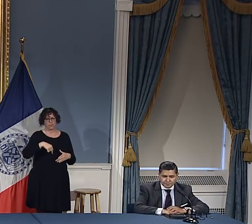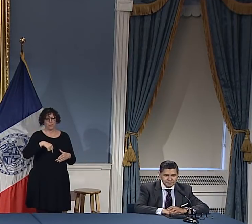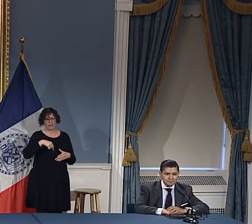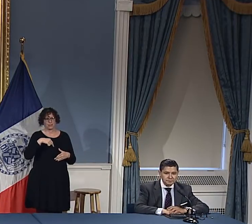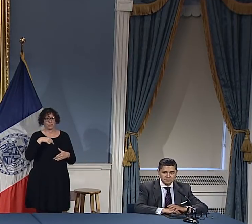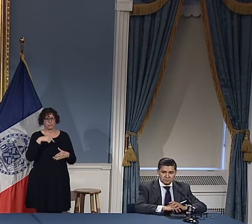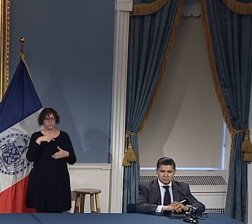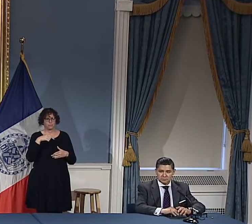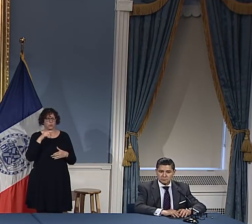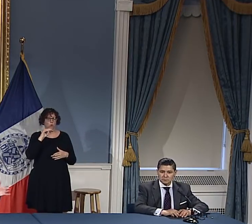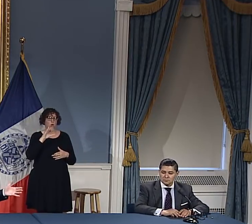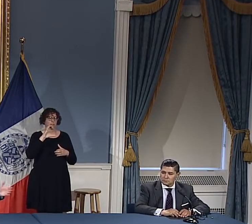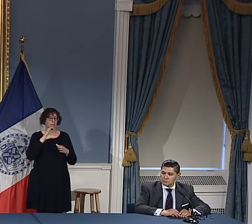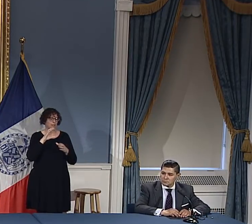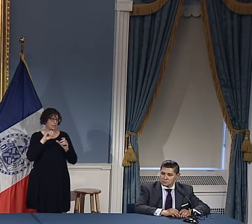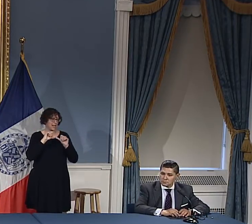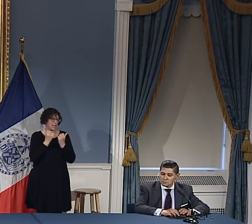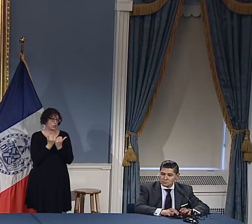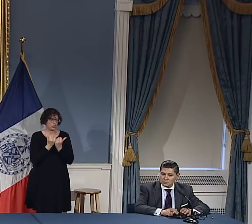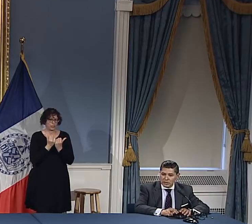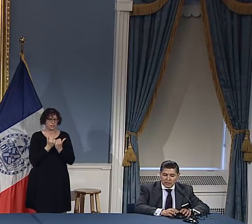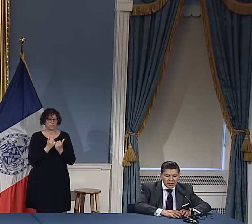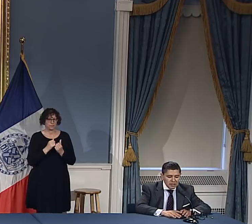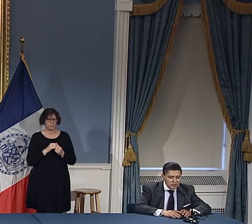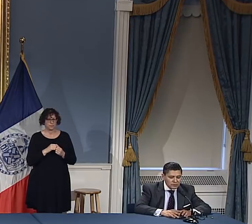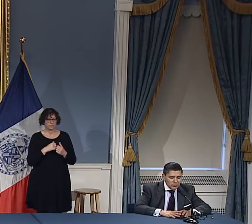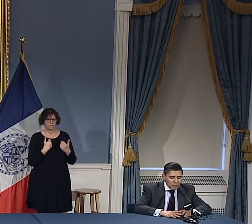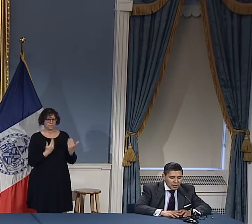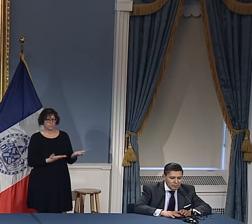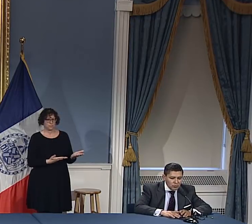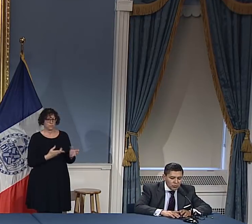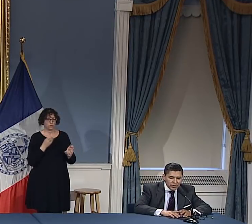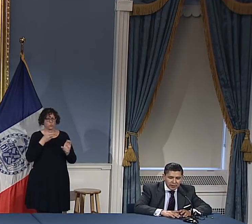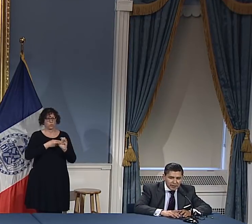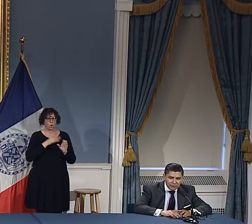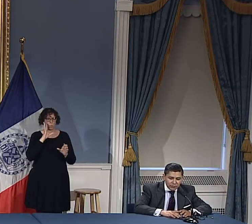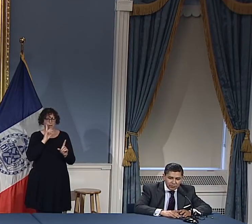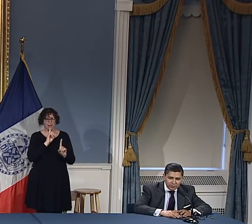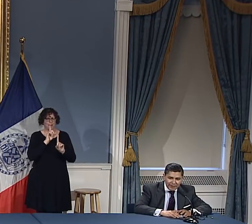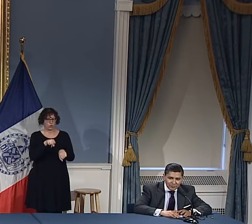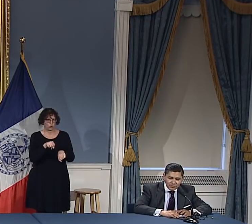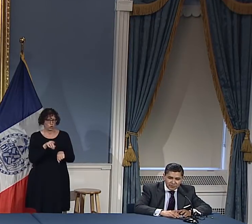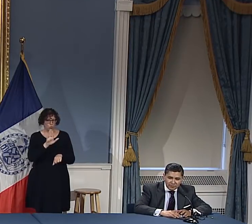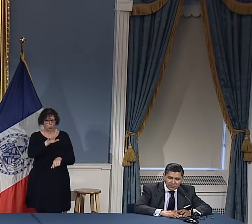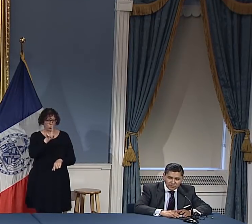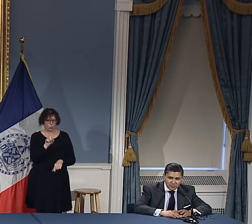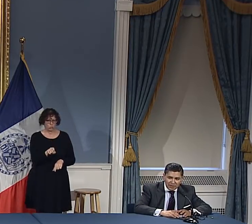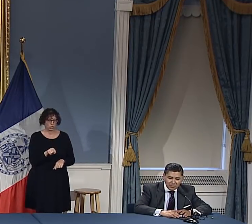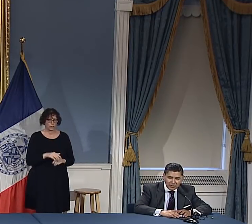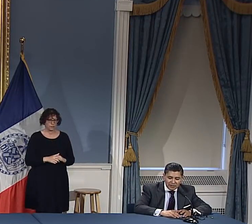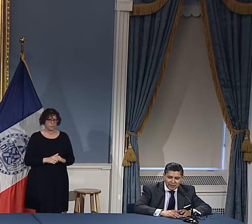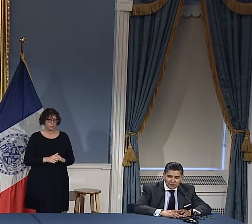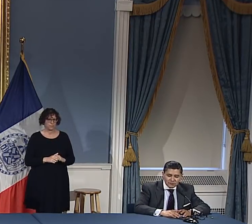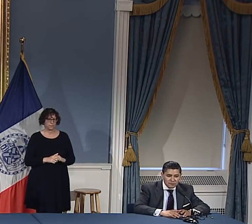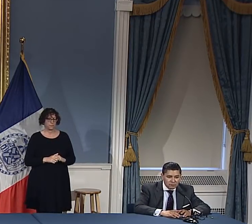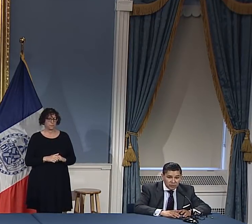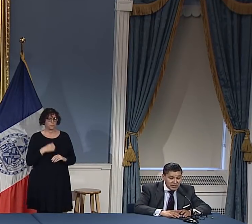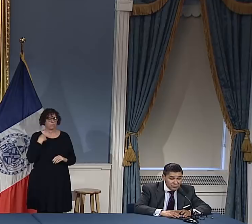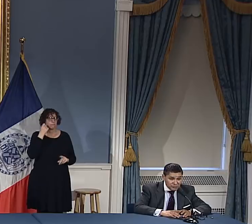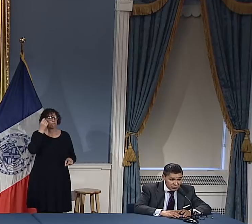SOME OF OUR KEY LEADERS OF ISTH ADMINISTRATION. THE CHANCELLOR WILL GIVE YOU THE